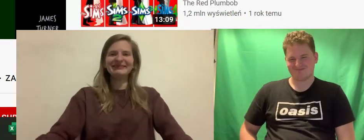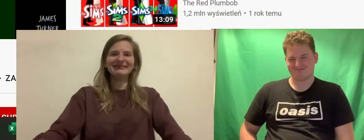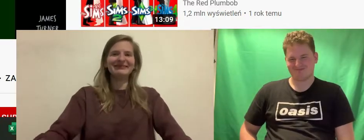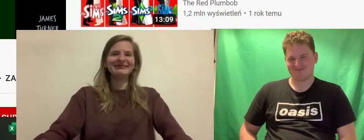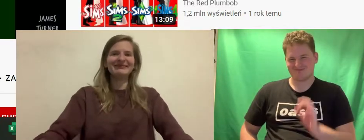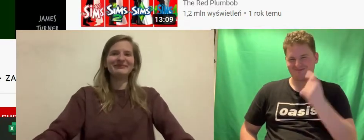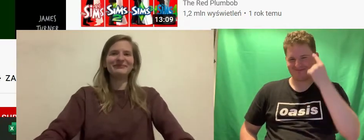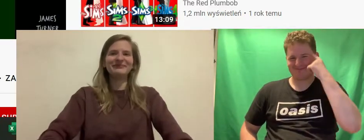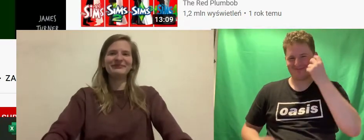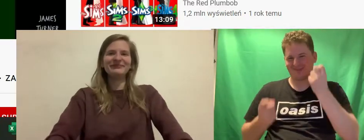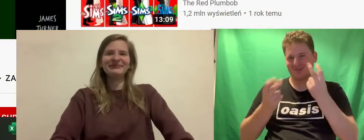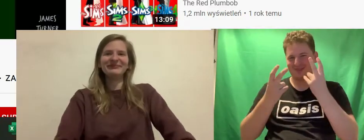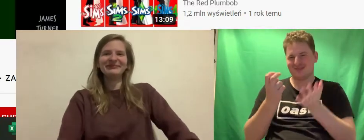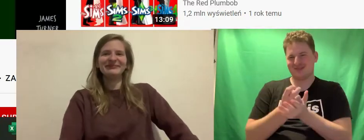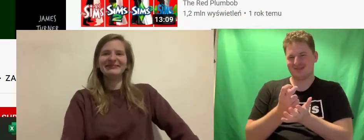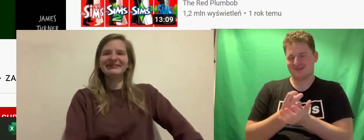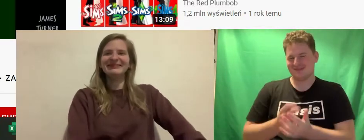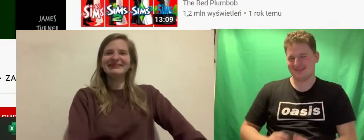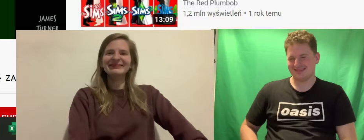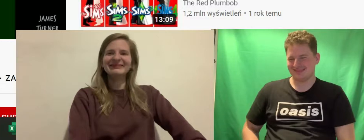A: yes, I just remembered, I fucking hate ghosts